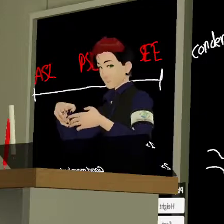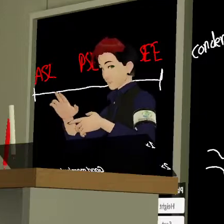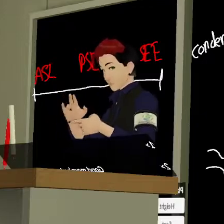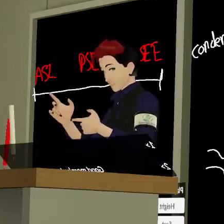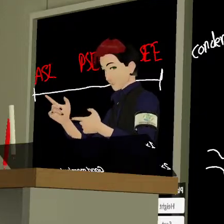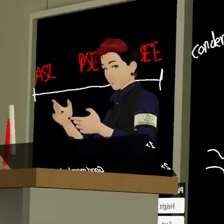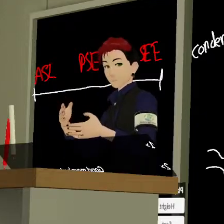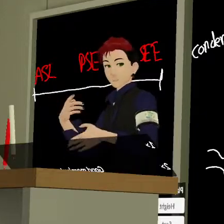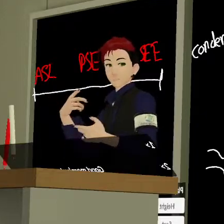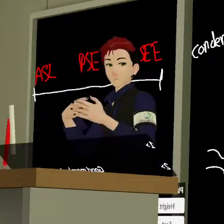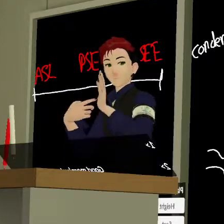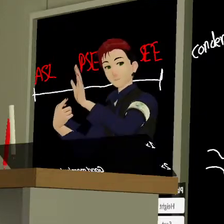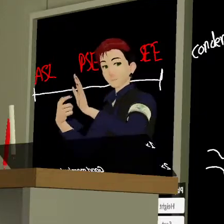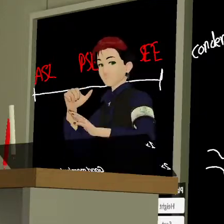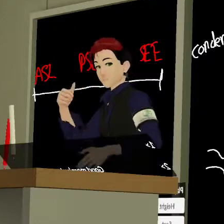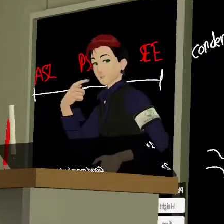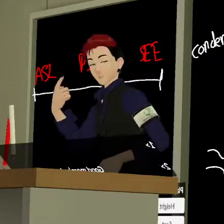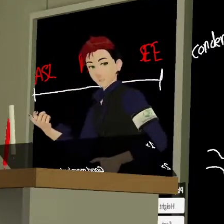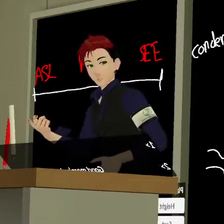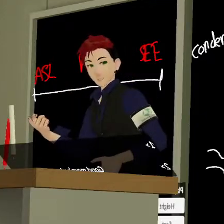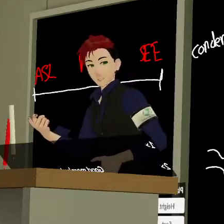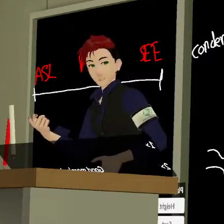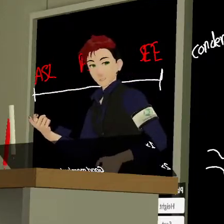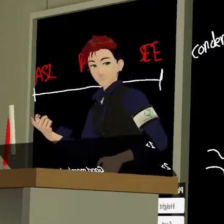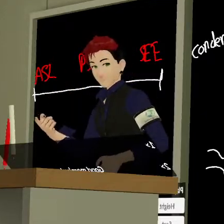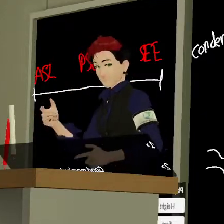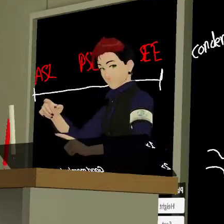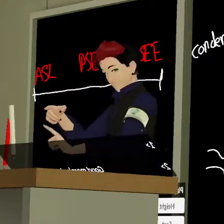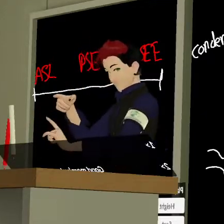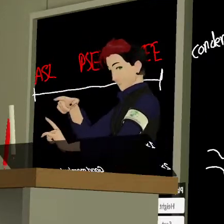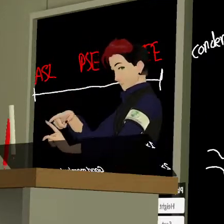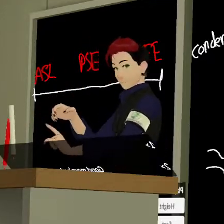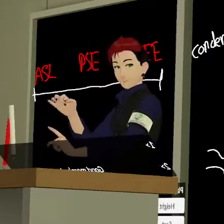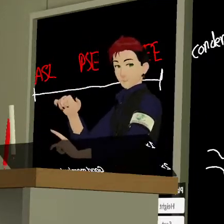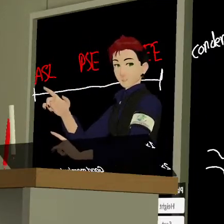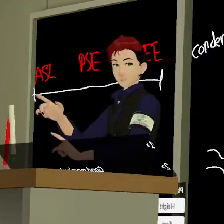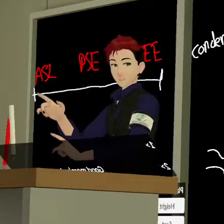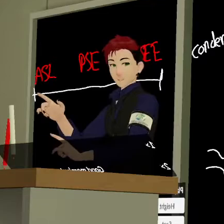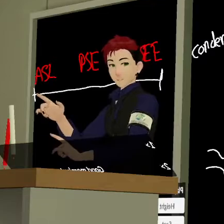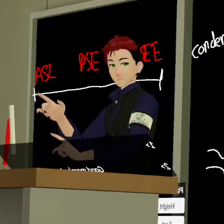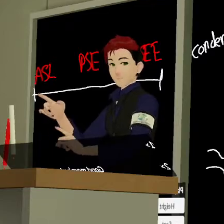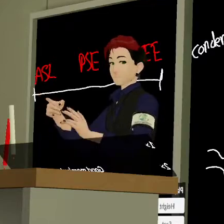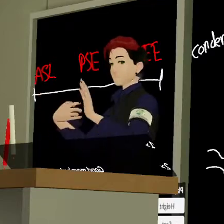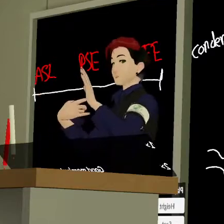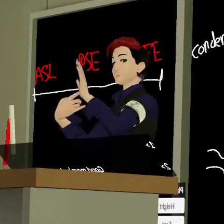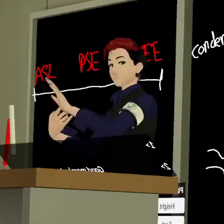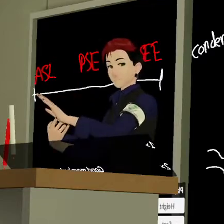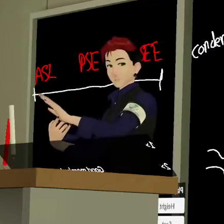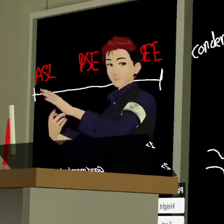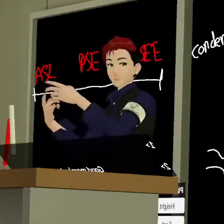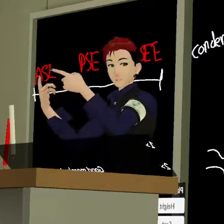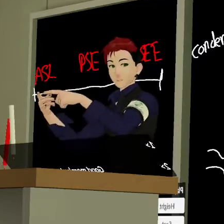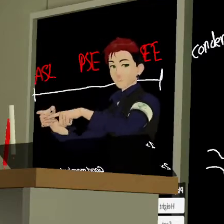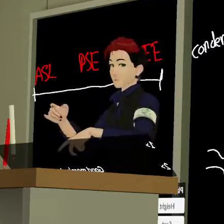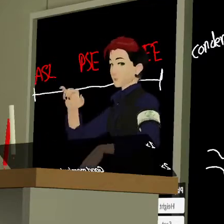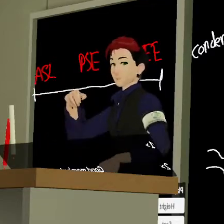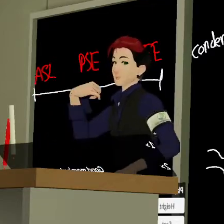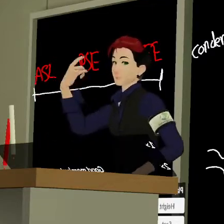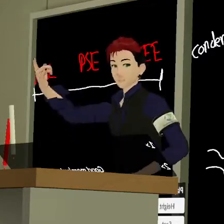novel or whatever they think a show don't tell that's the point of ASL you are showing what happened I'm not